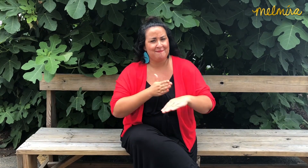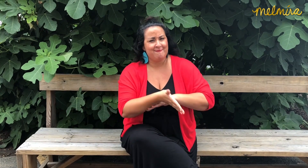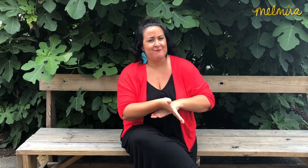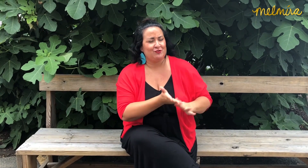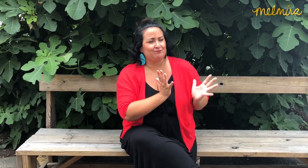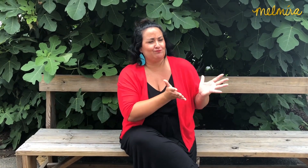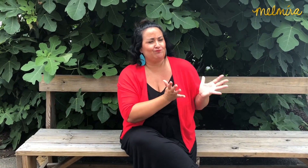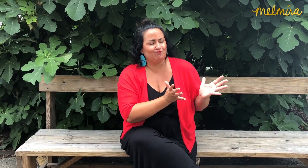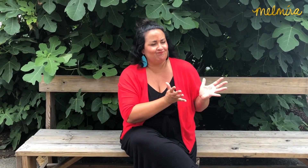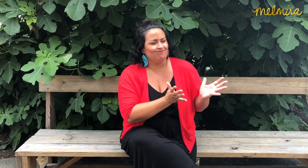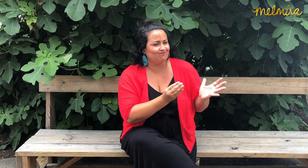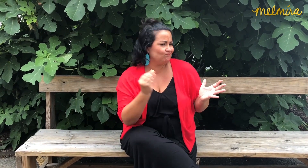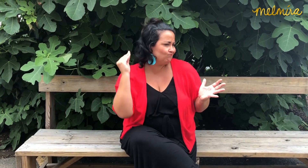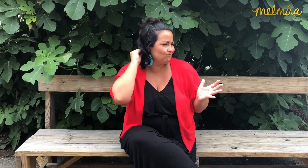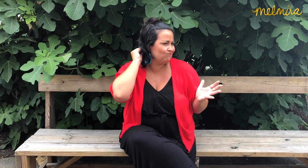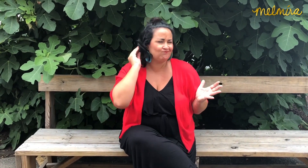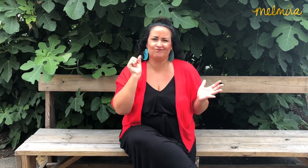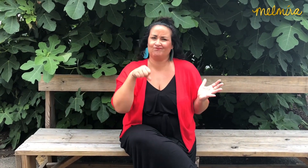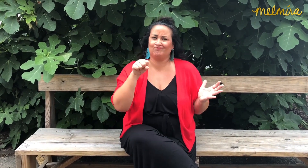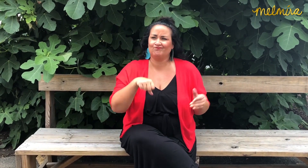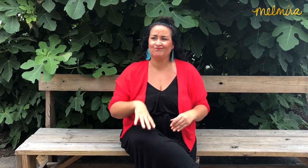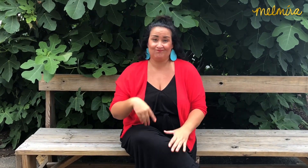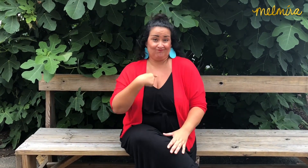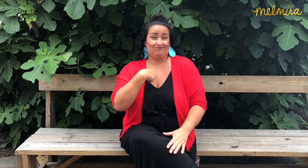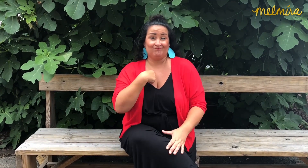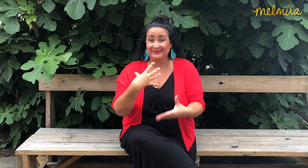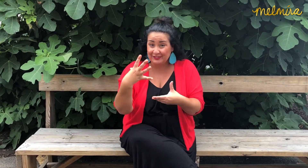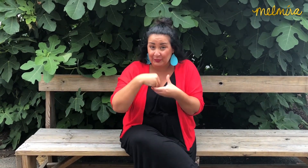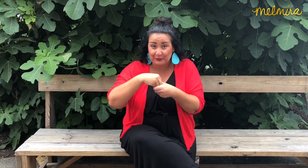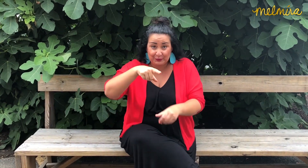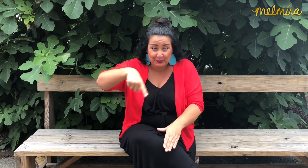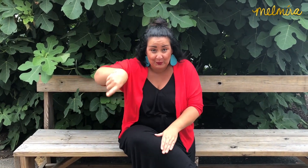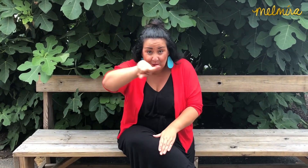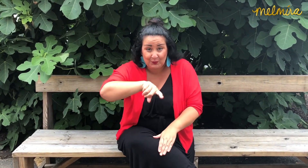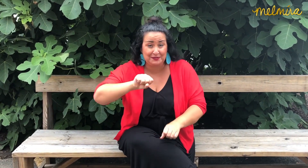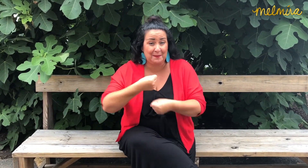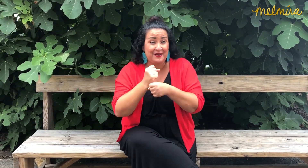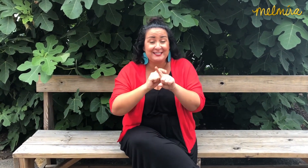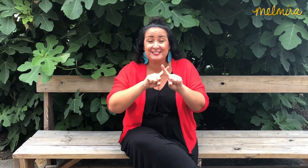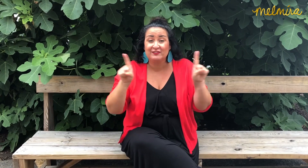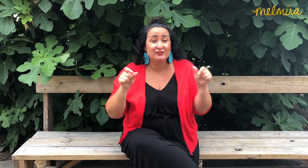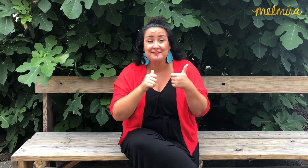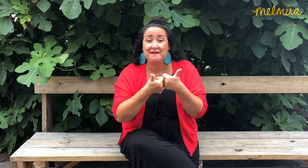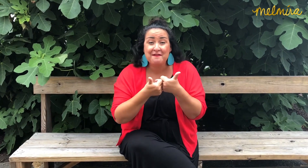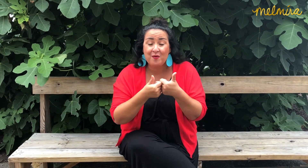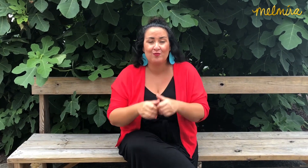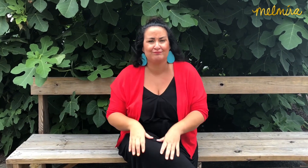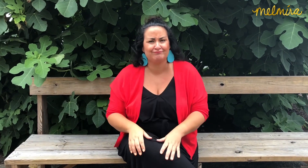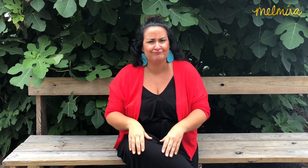After my conversation with Blake, I have realized that I and all of you can make a difference